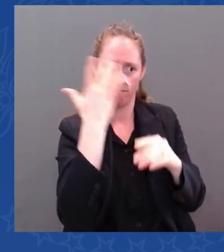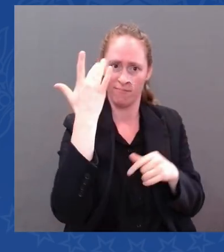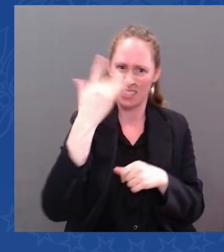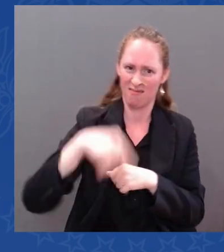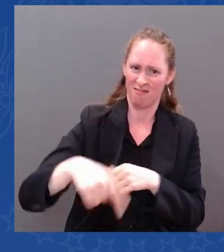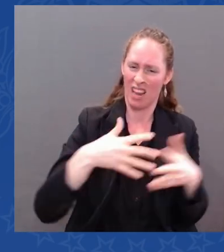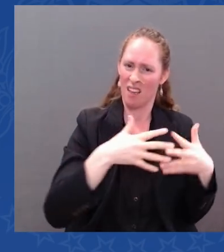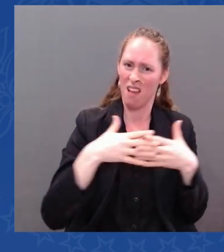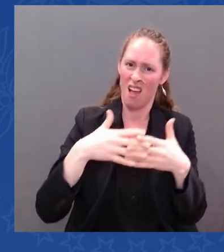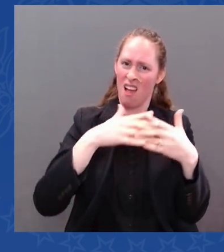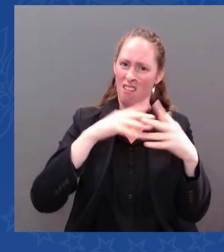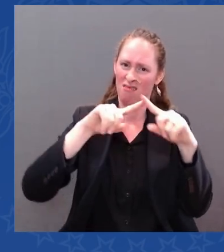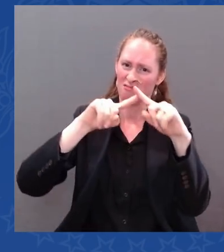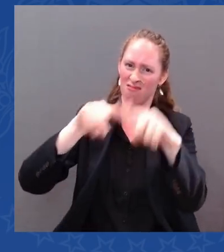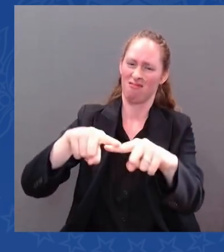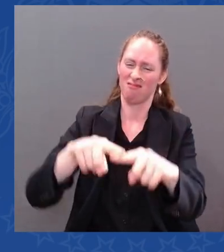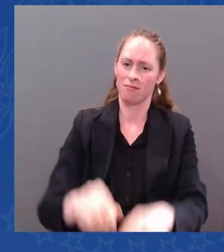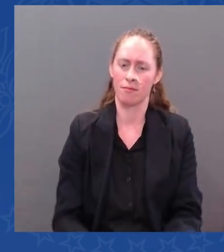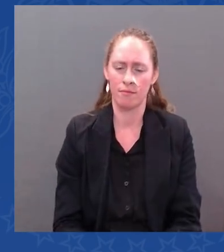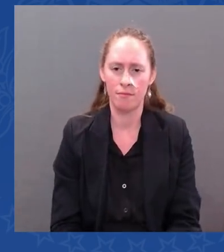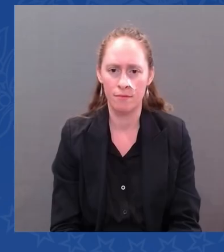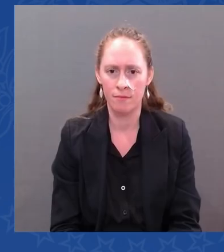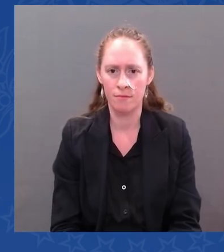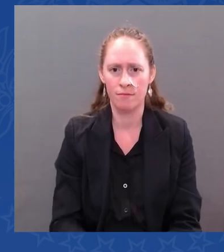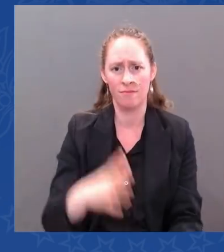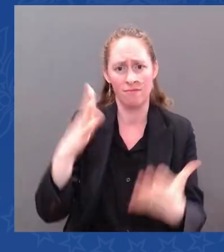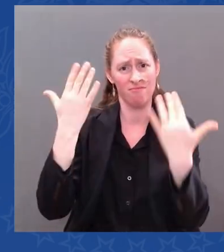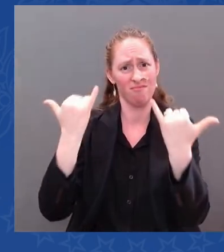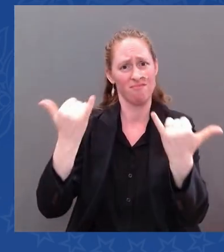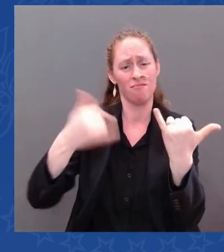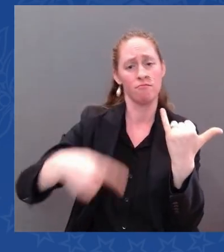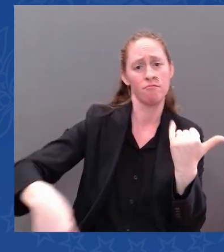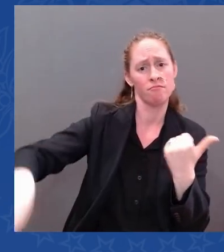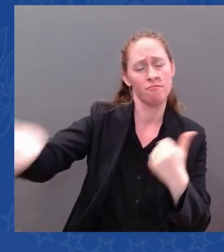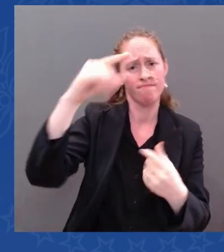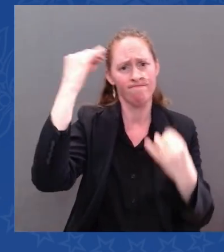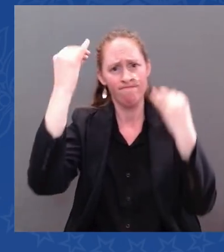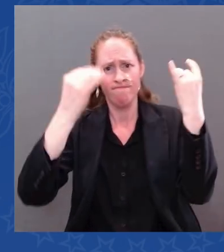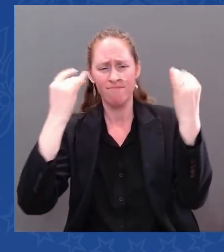and we will urge -- we'll help in any way that you have built up your technological capacity